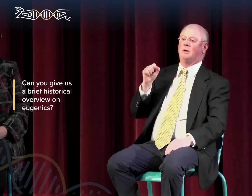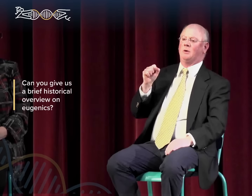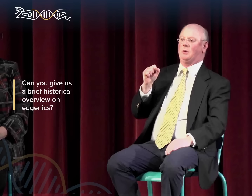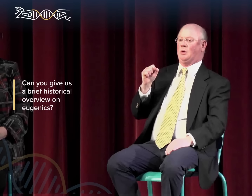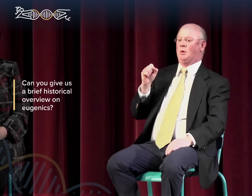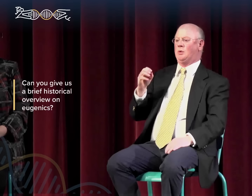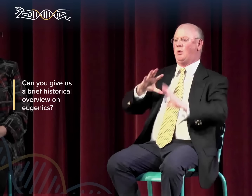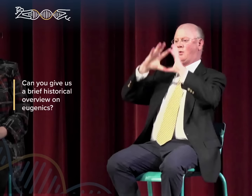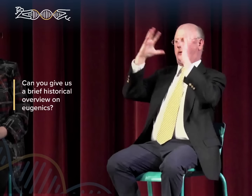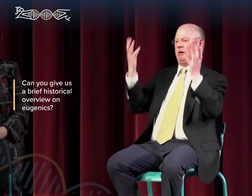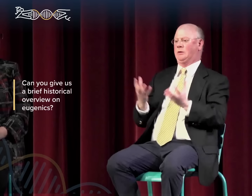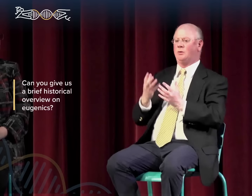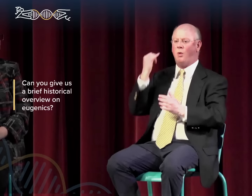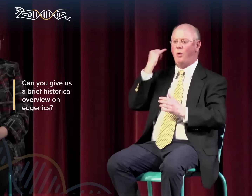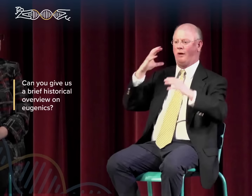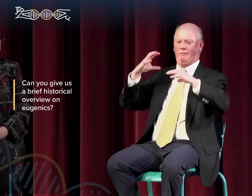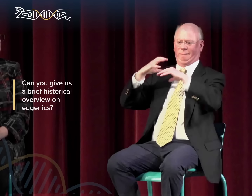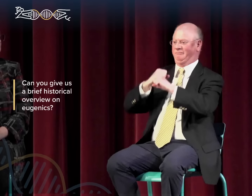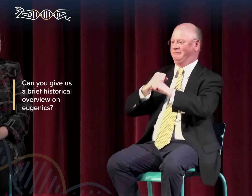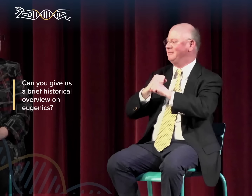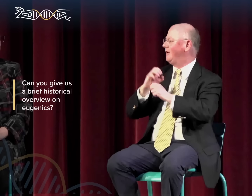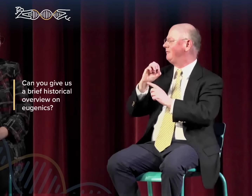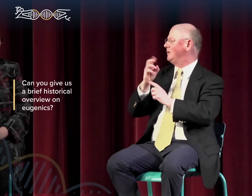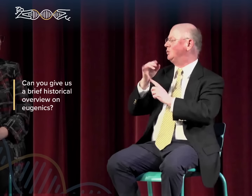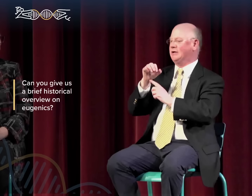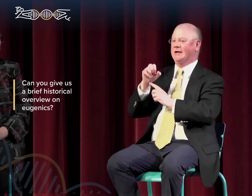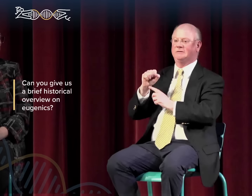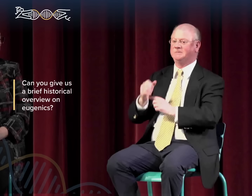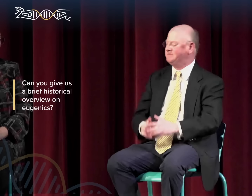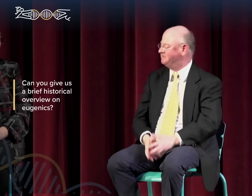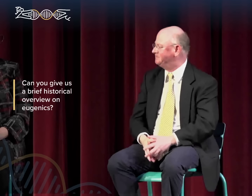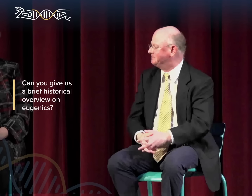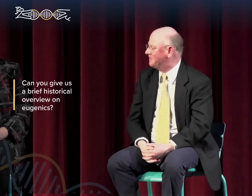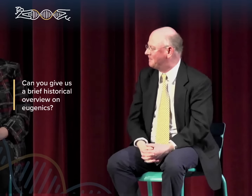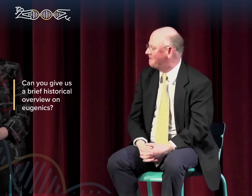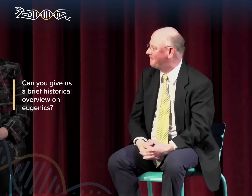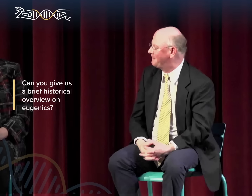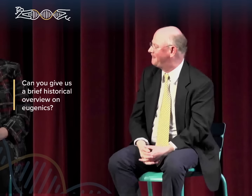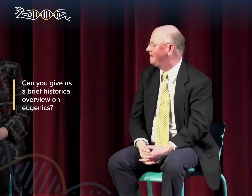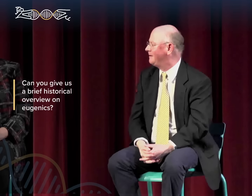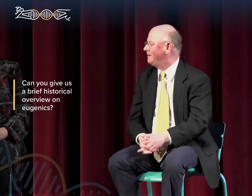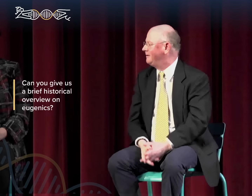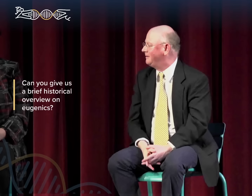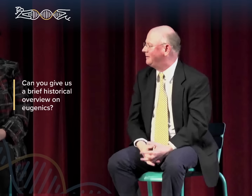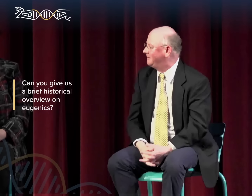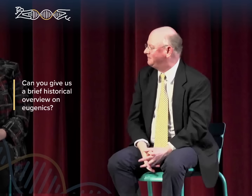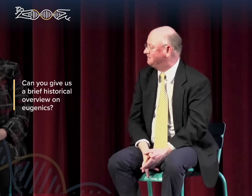Now, that's eugenics in a nutshell.